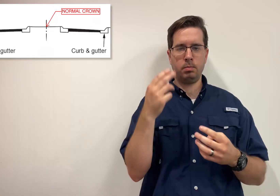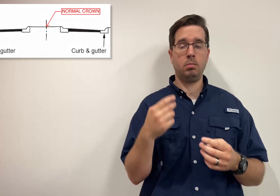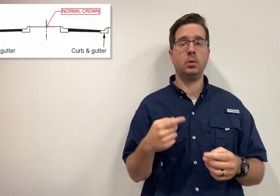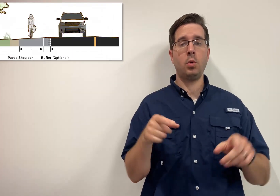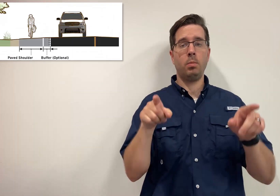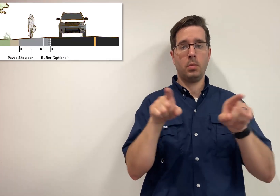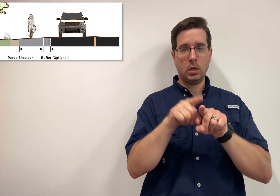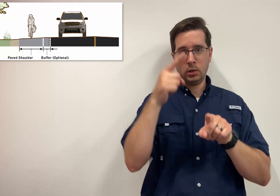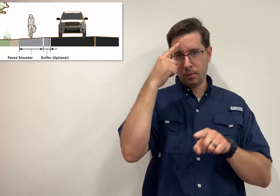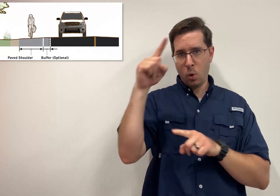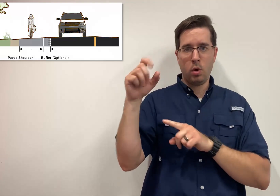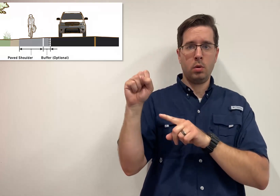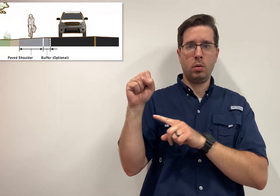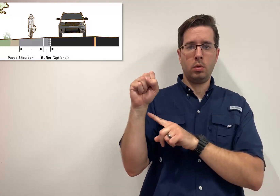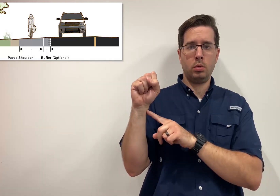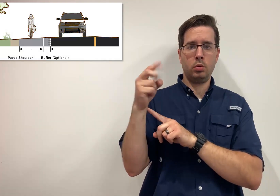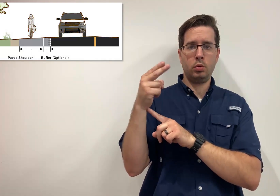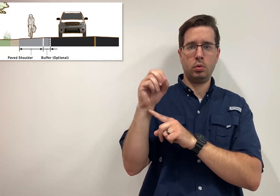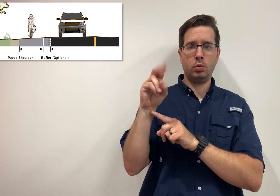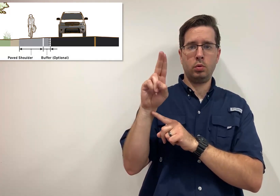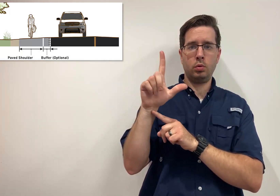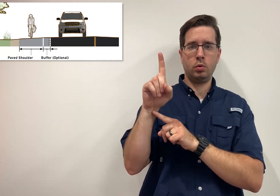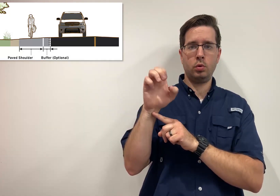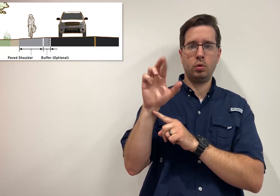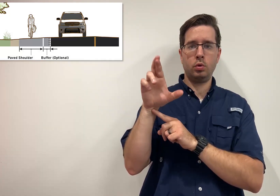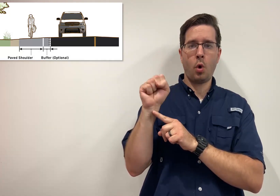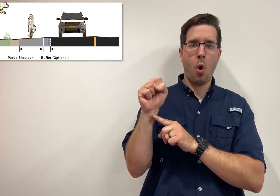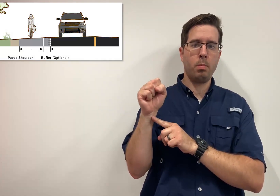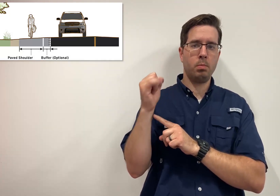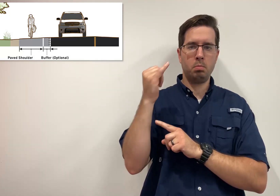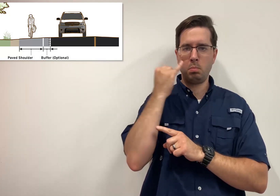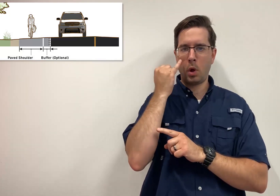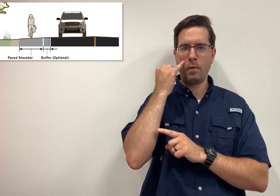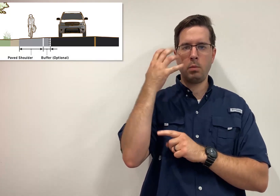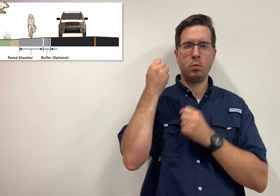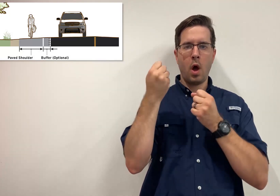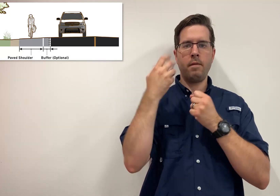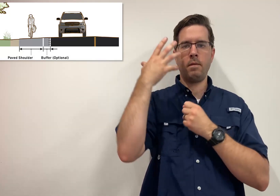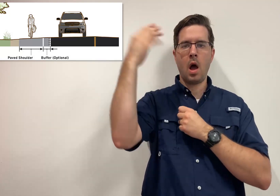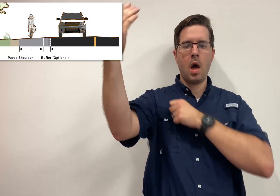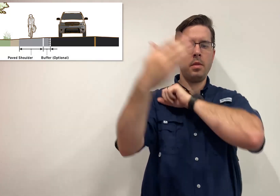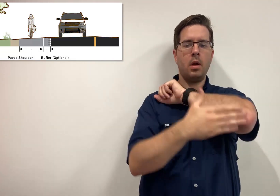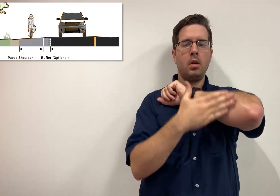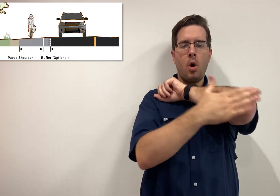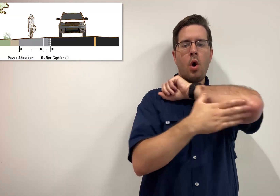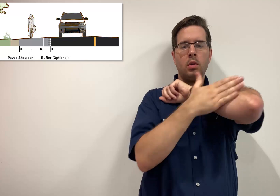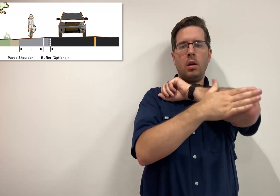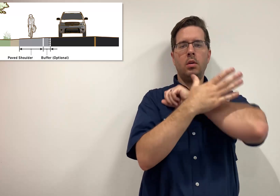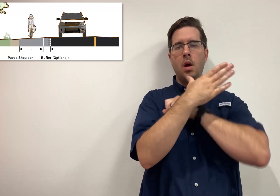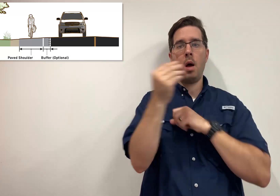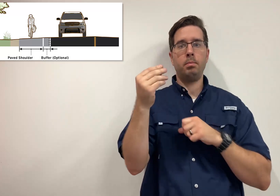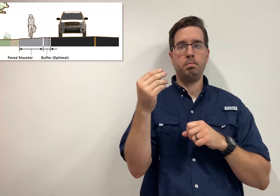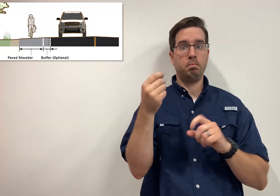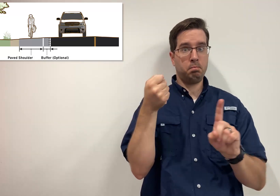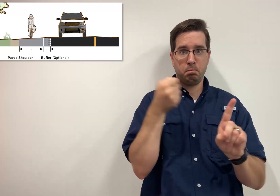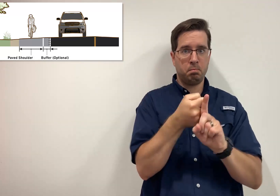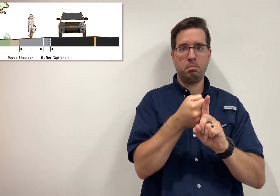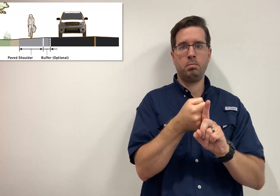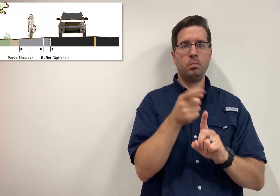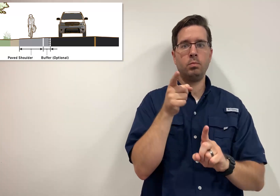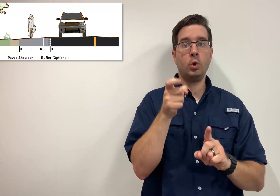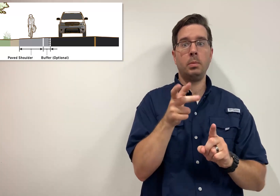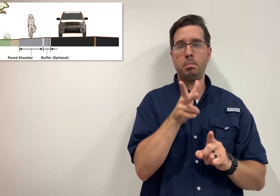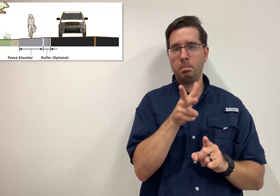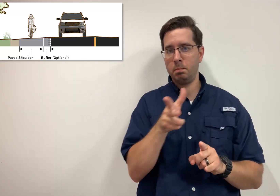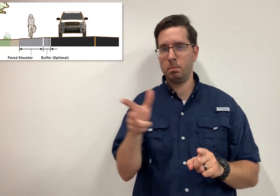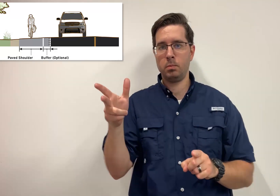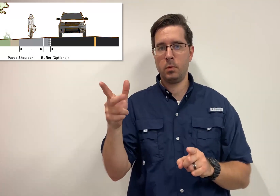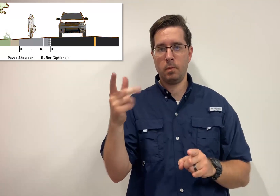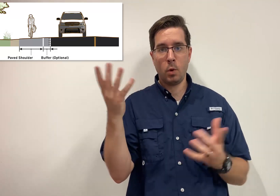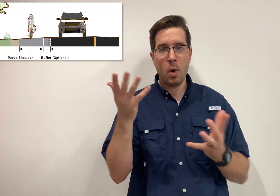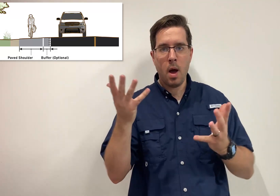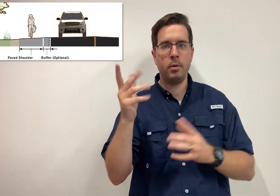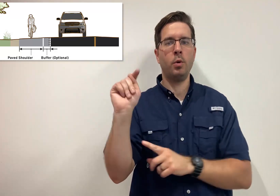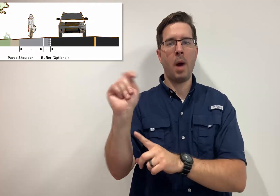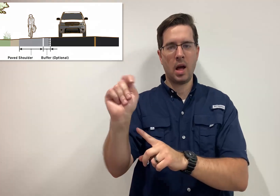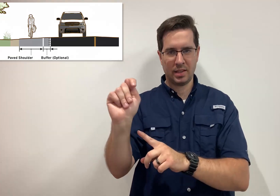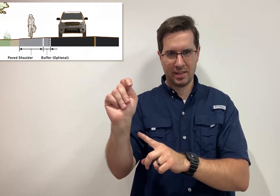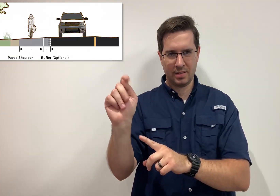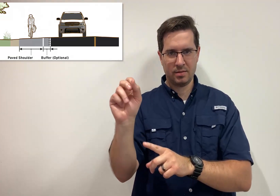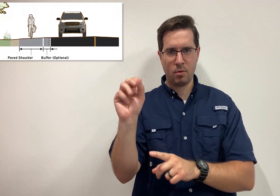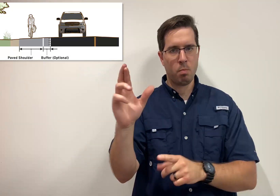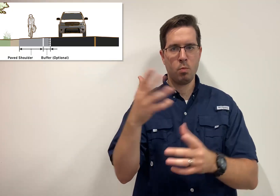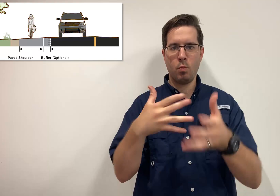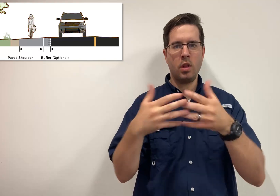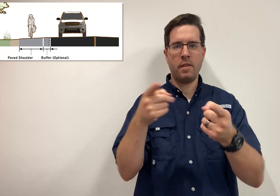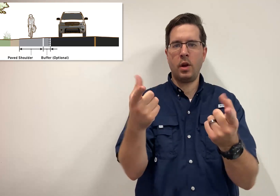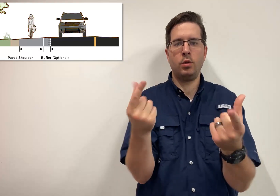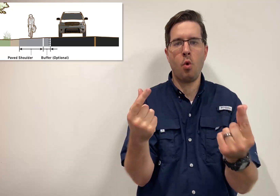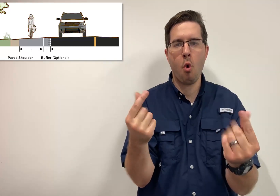As for shoulders, out in the country where you need to pull over and go potty or whatever you do,